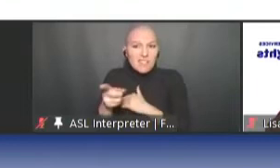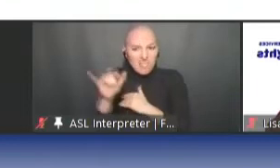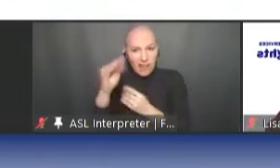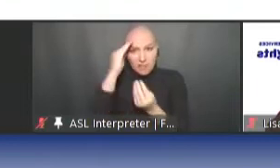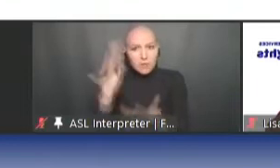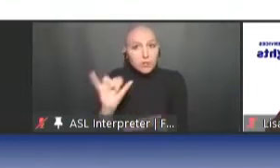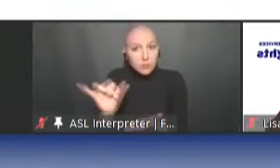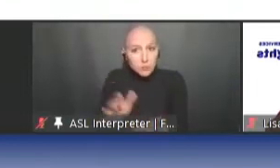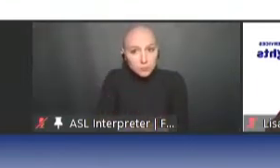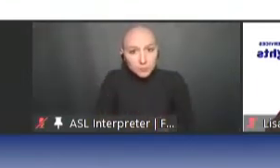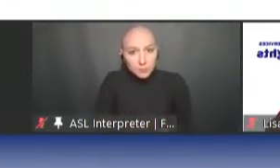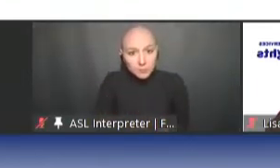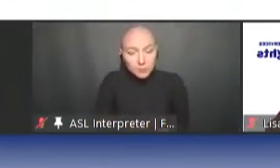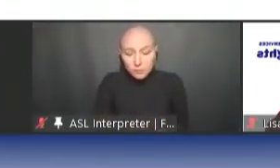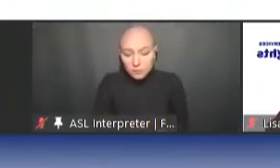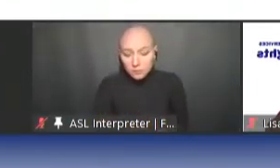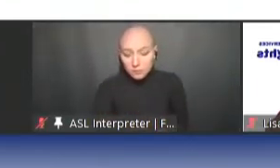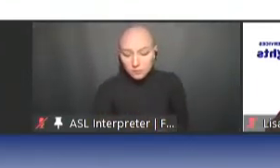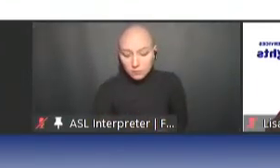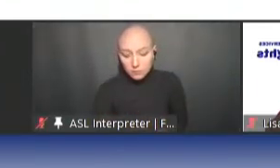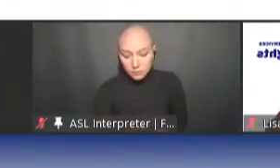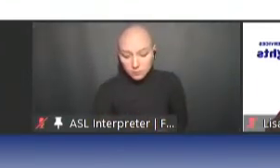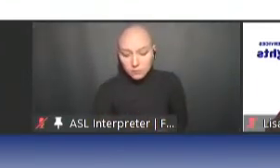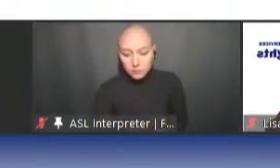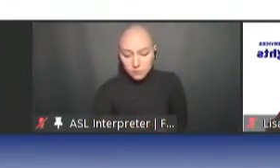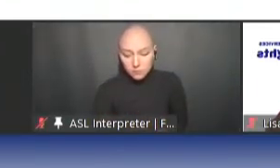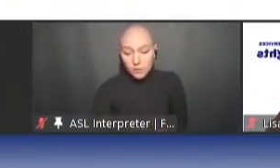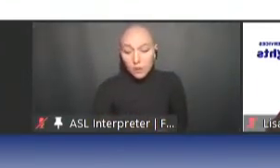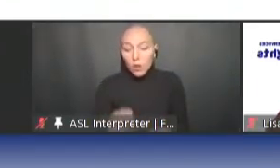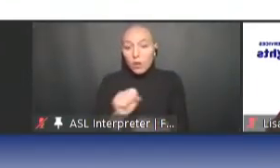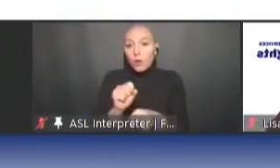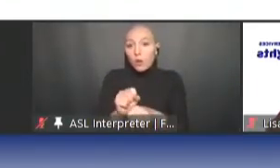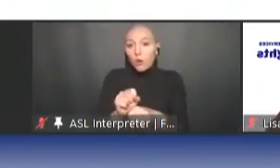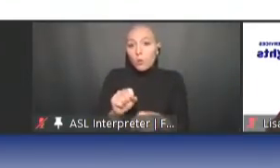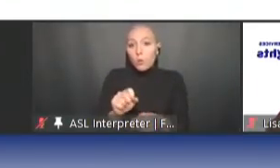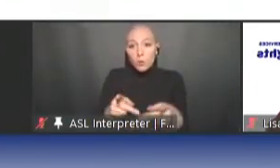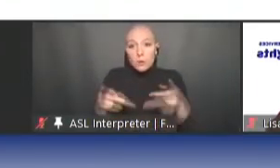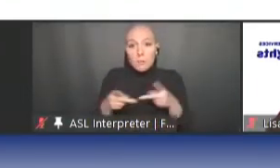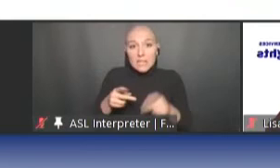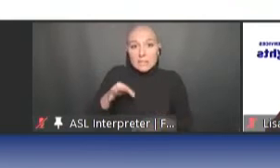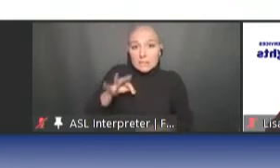Workplace incentives for COVID-19 vaccination make sense both from the perspective of the firm and